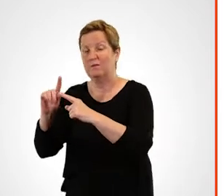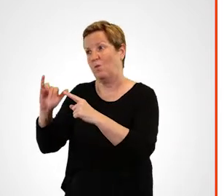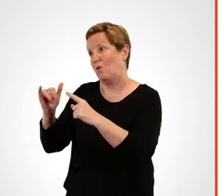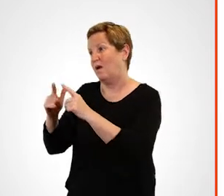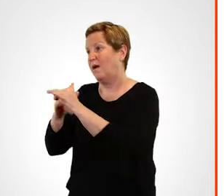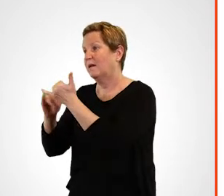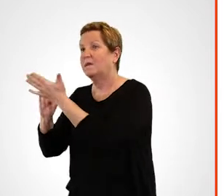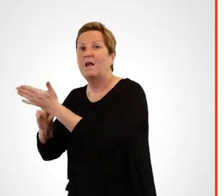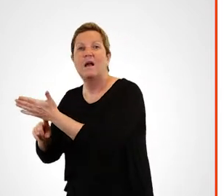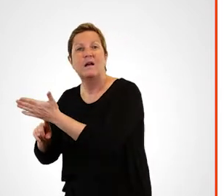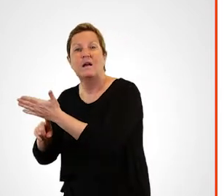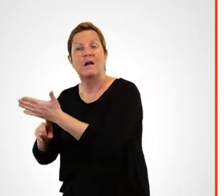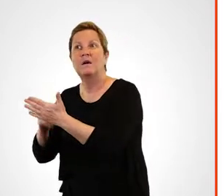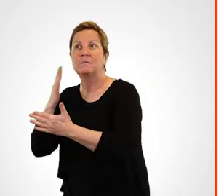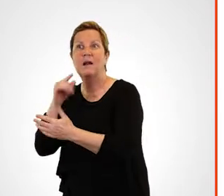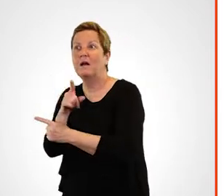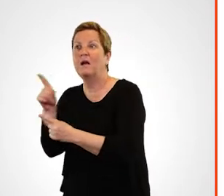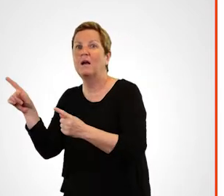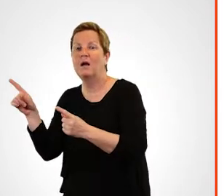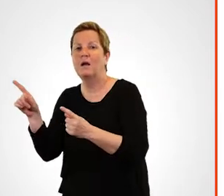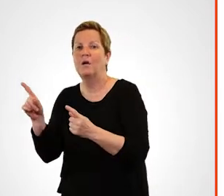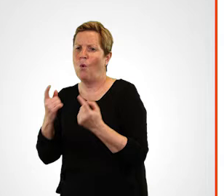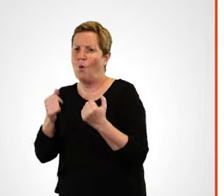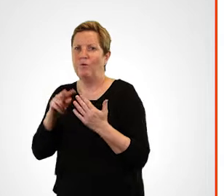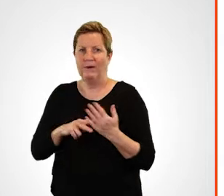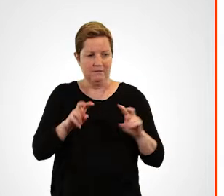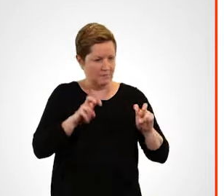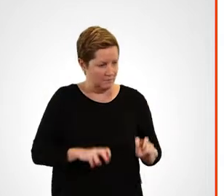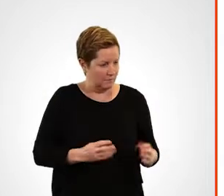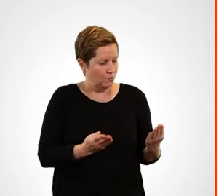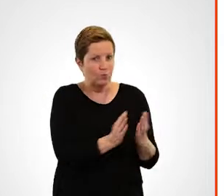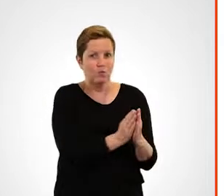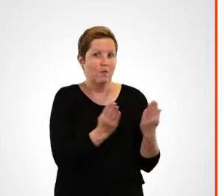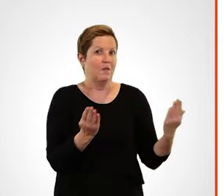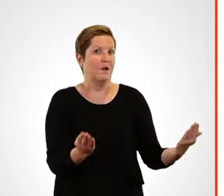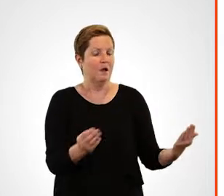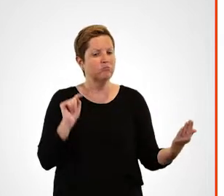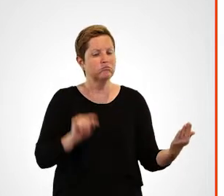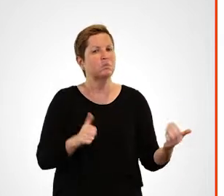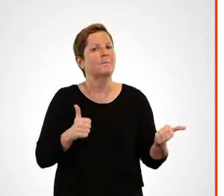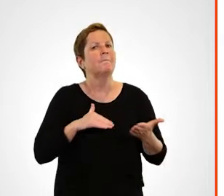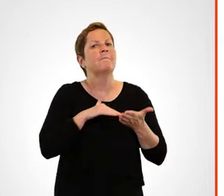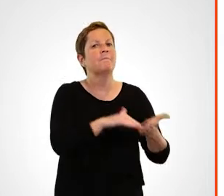or they're learning American Sign Language, early reading is of great assistance